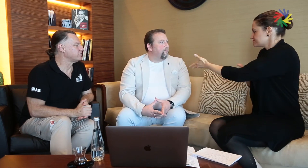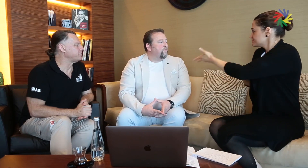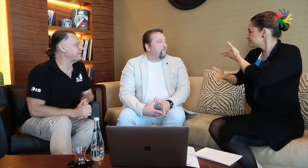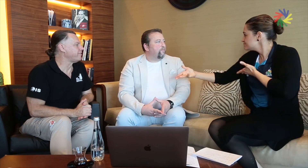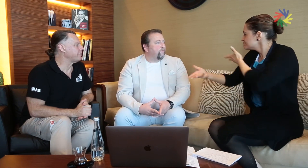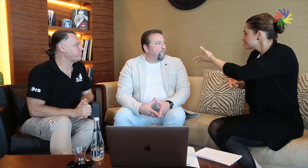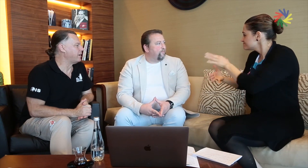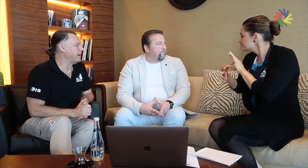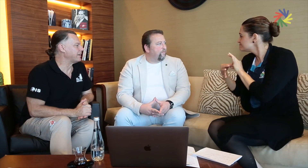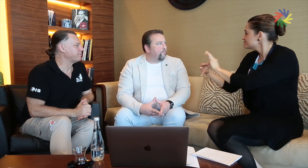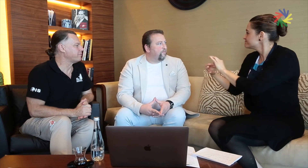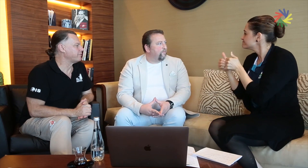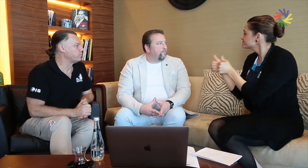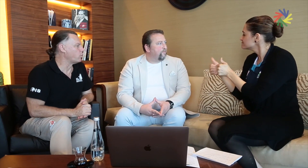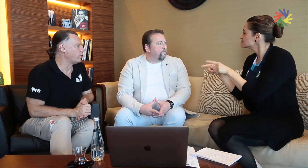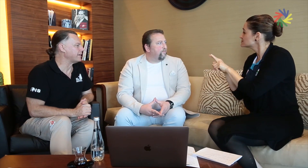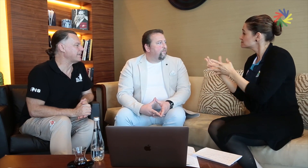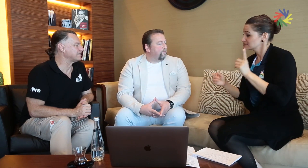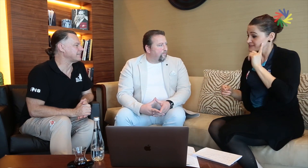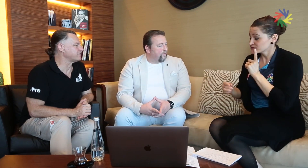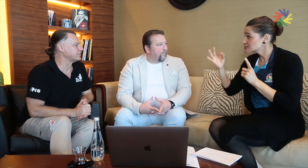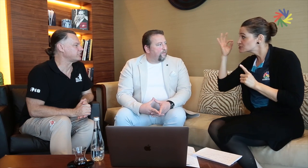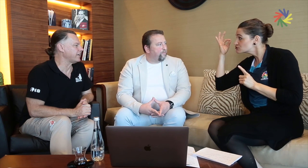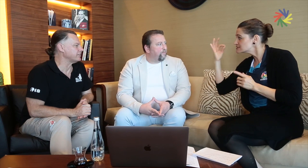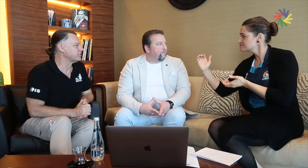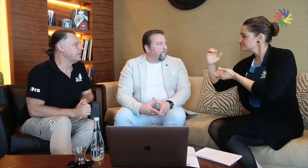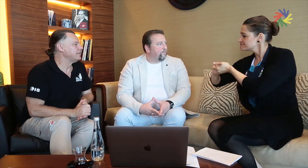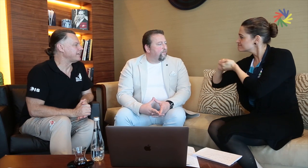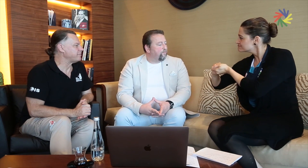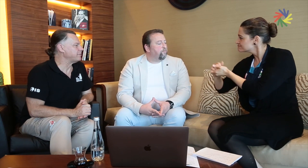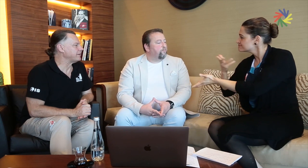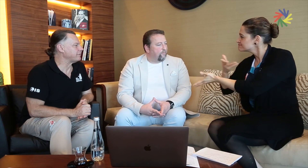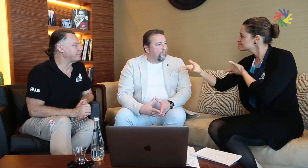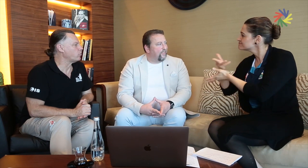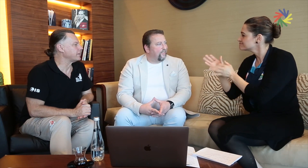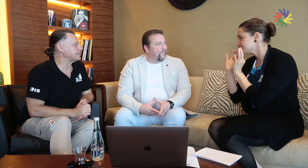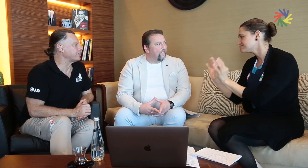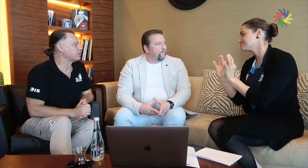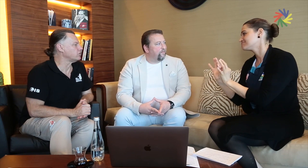We have exchanged our perspectives with our own special needs for a better collaboration and partnership.